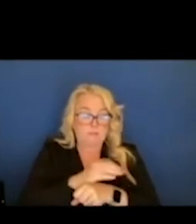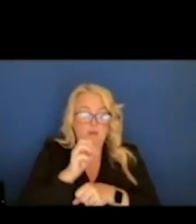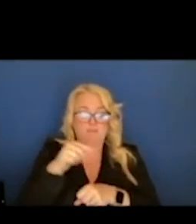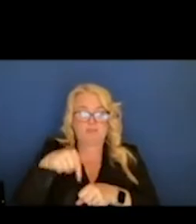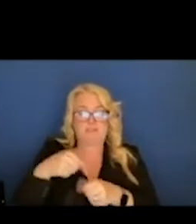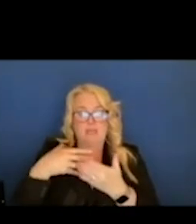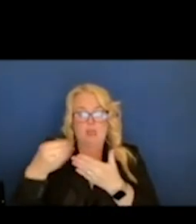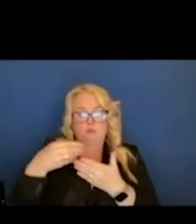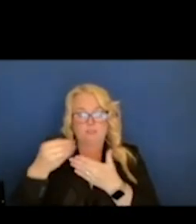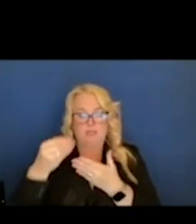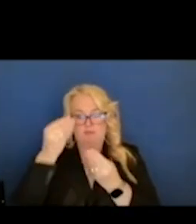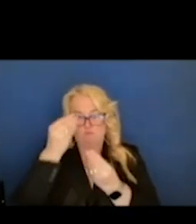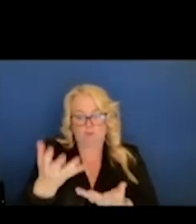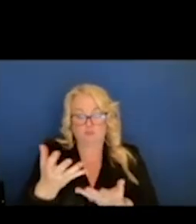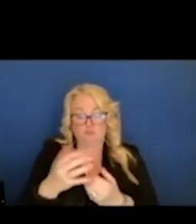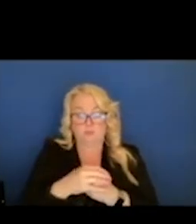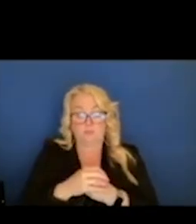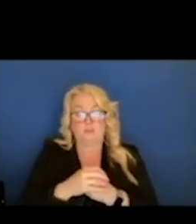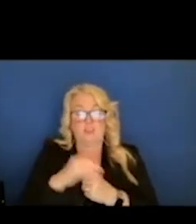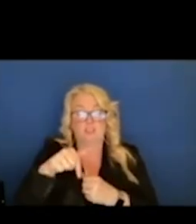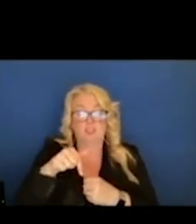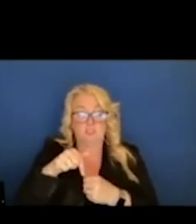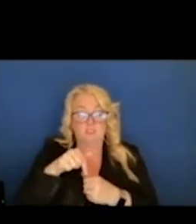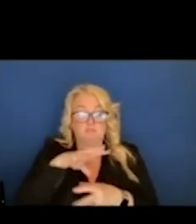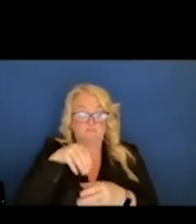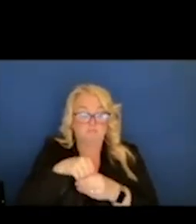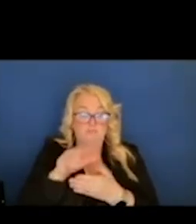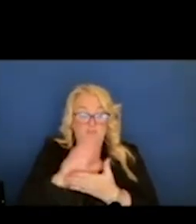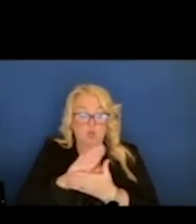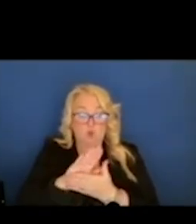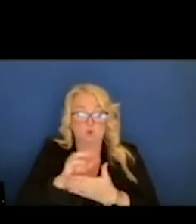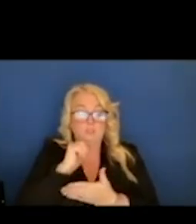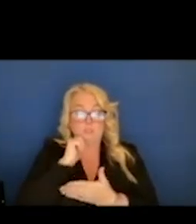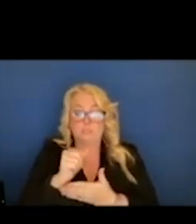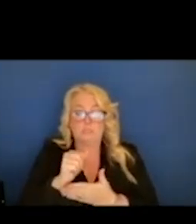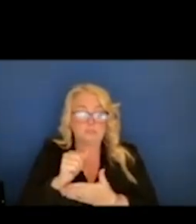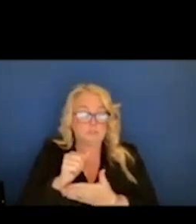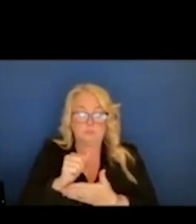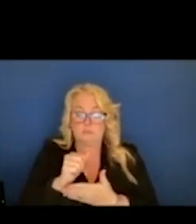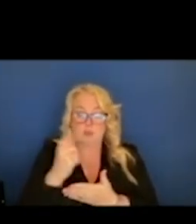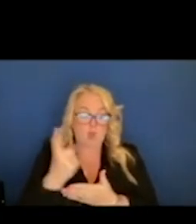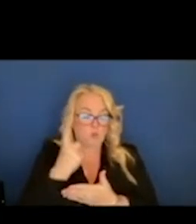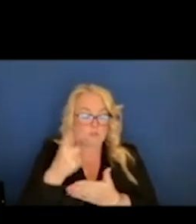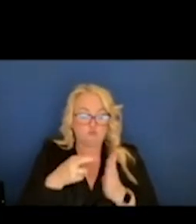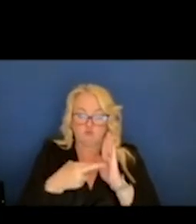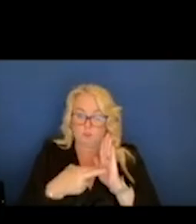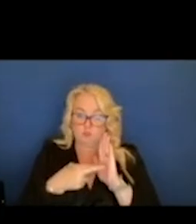of this outside information. The content of this video does not necessarily represent the policy of